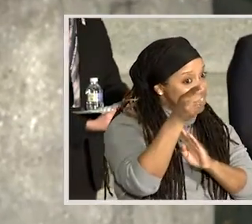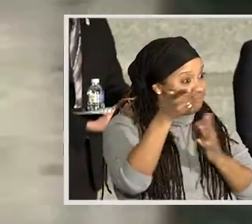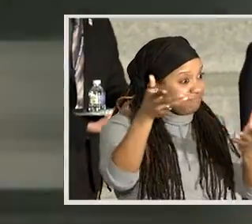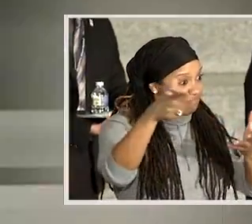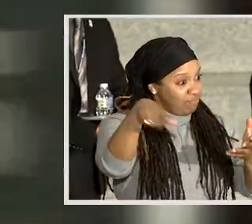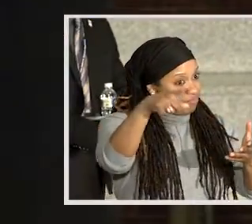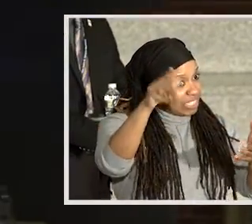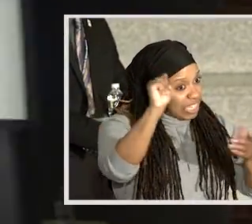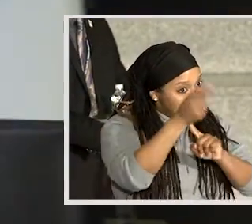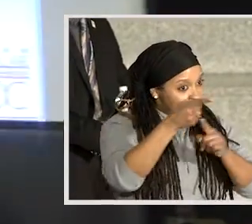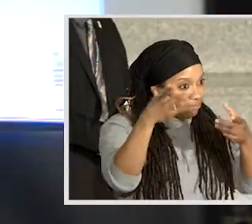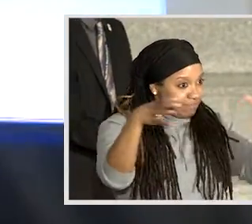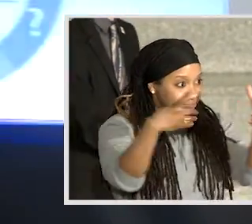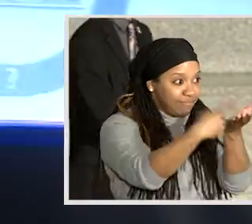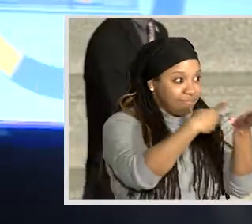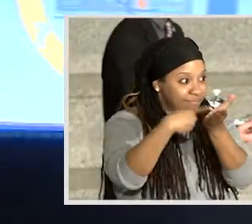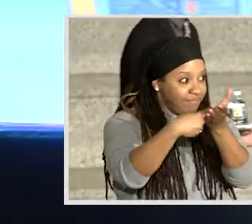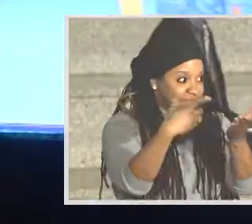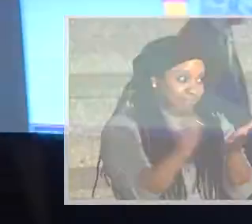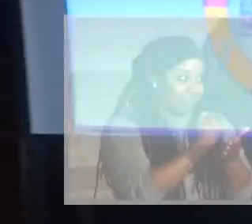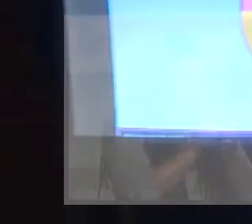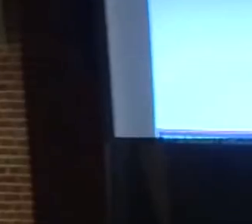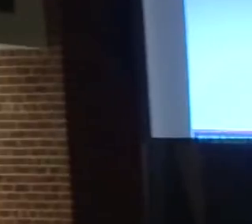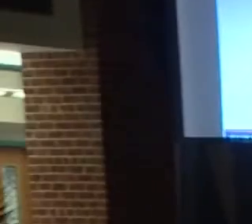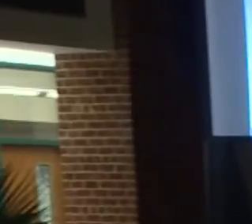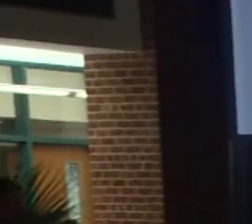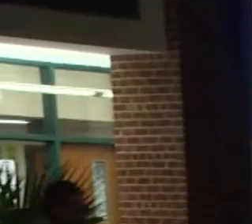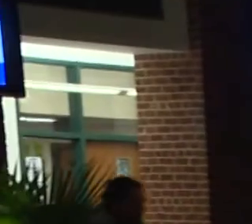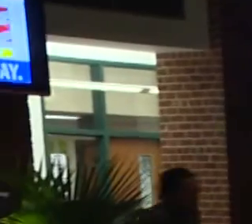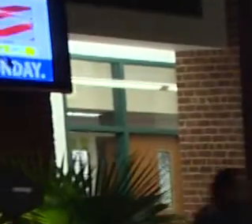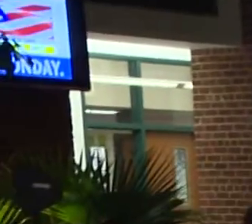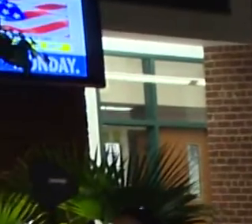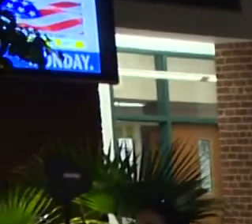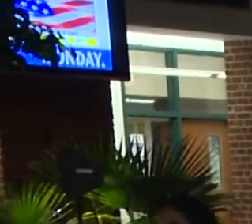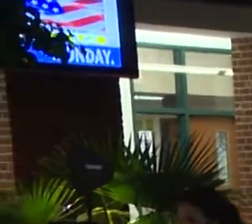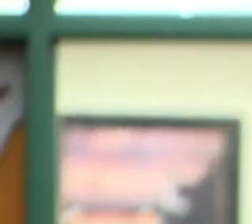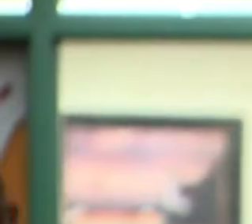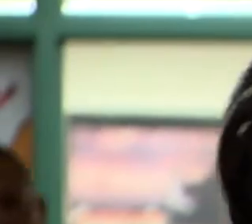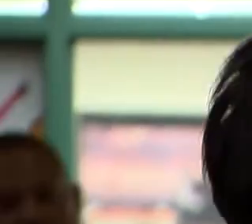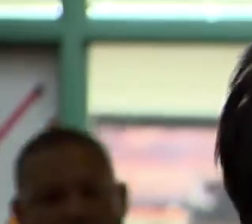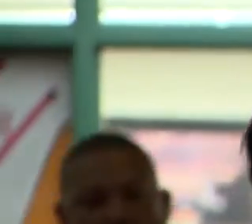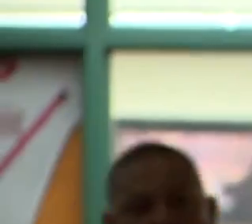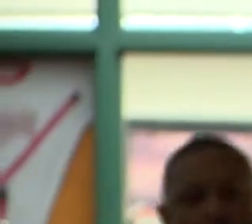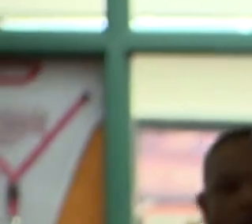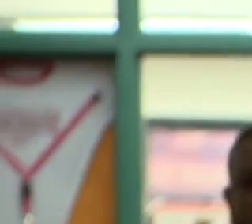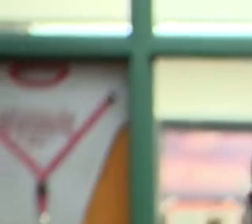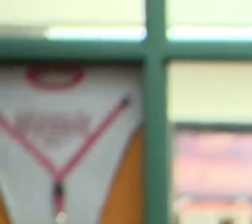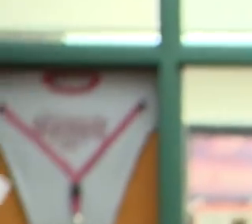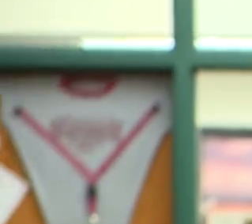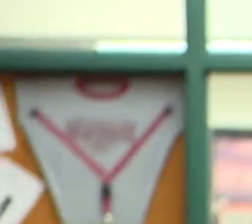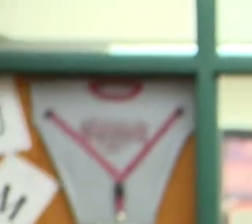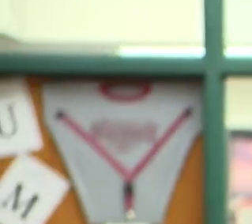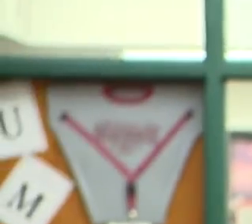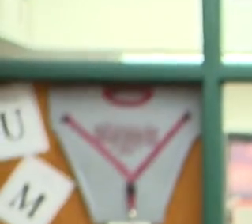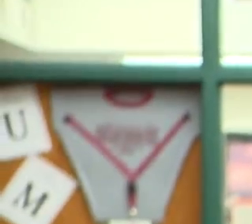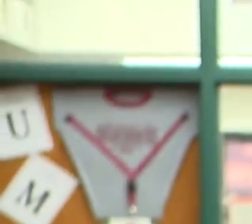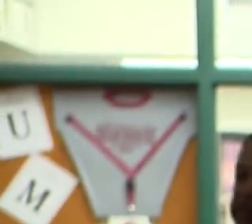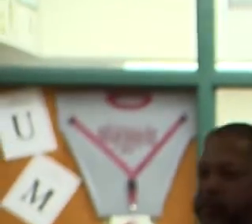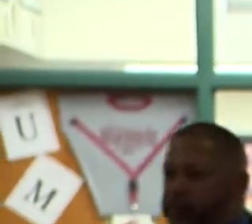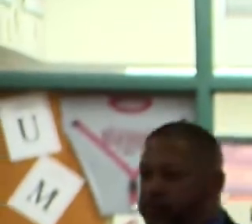LESS THAN TEN MINUTES.